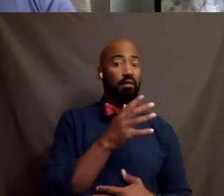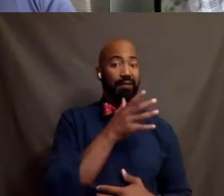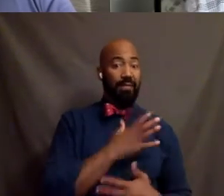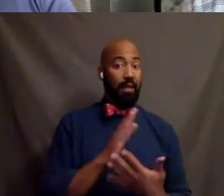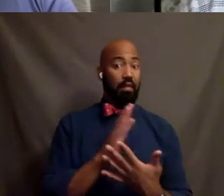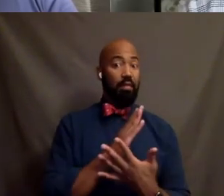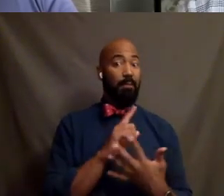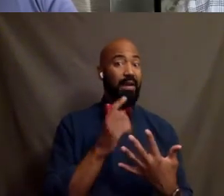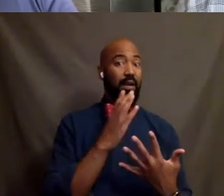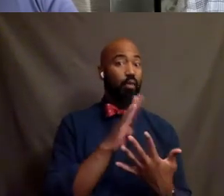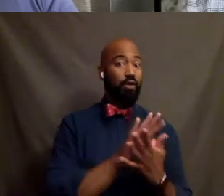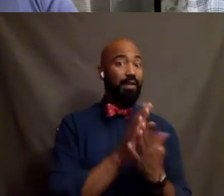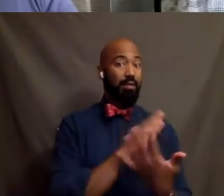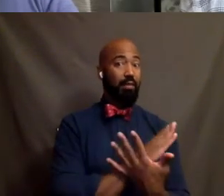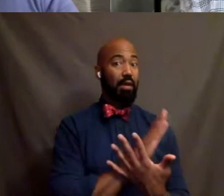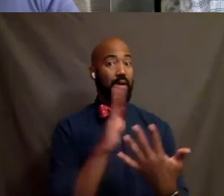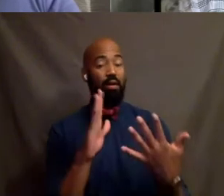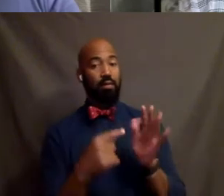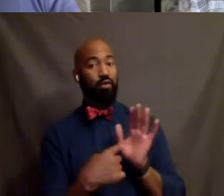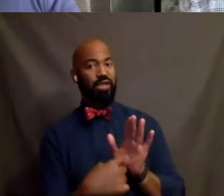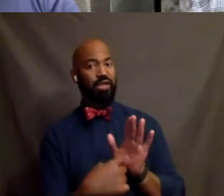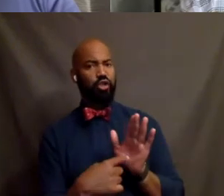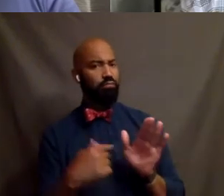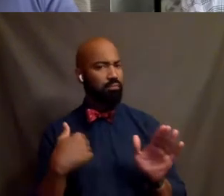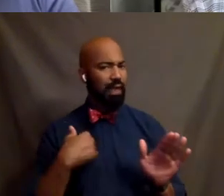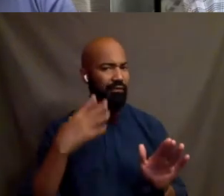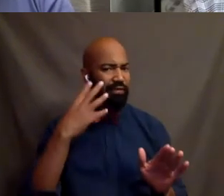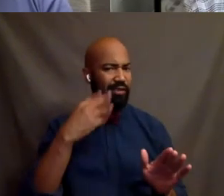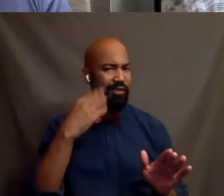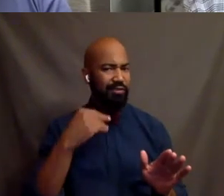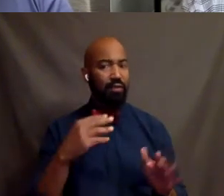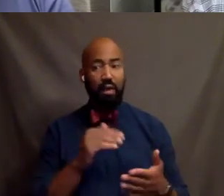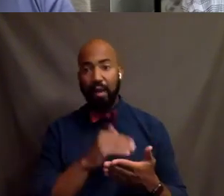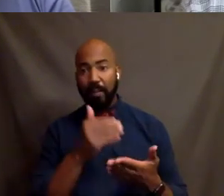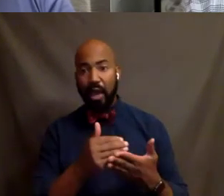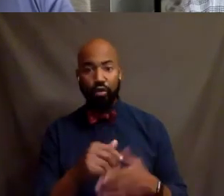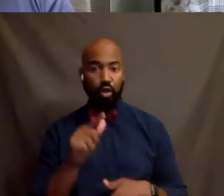with situations like this? Is there an amount of low dose or something that can help with small changes